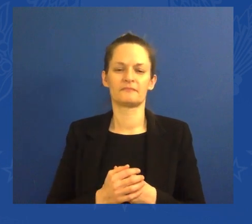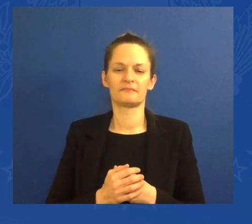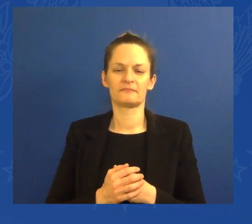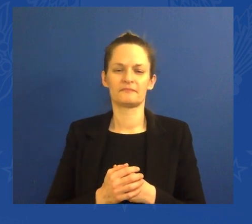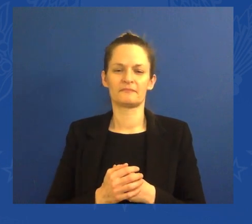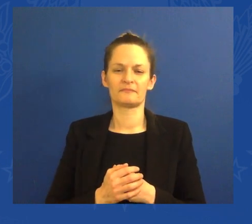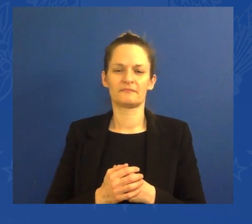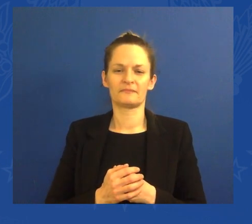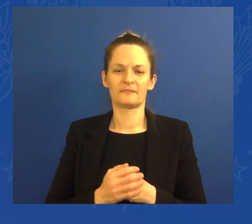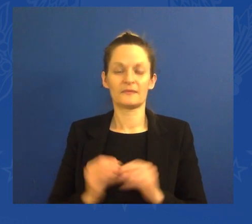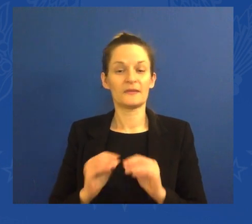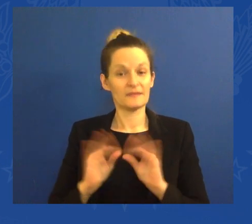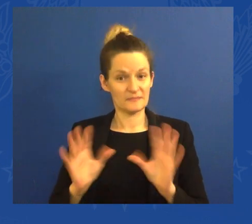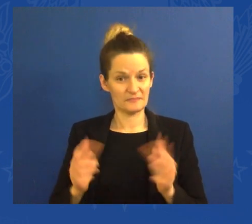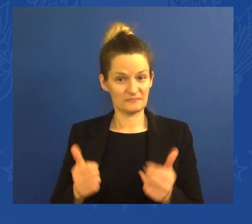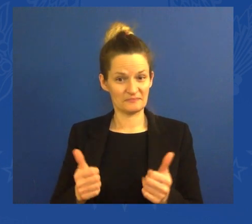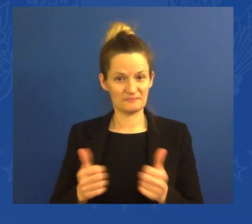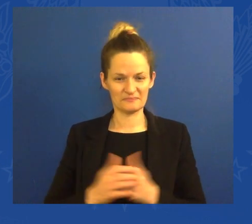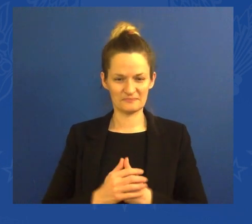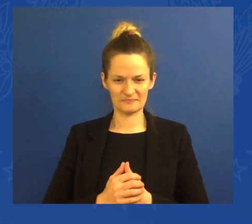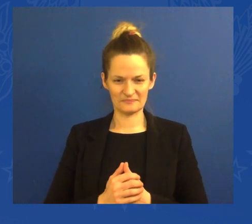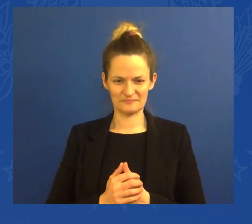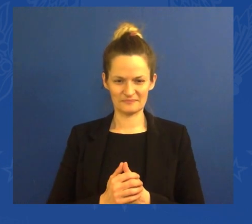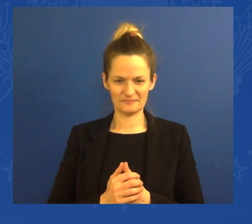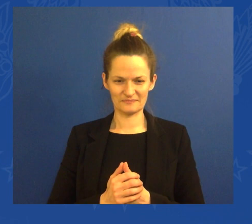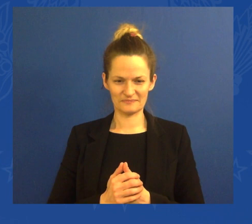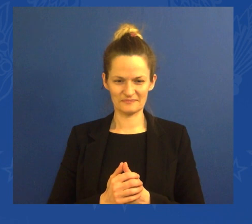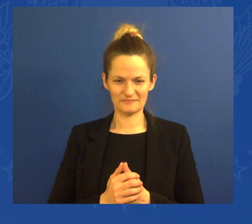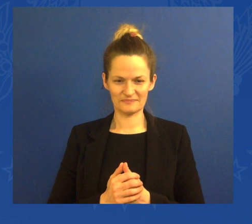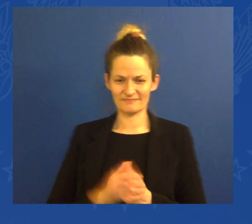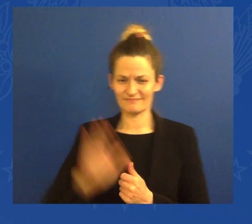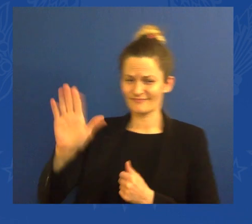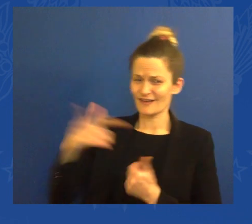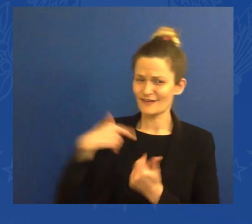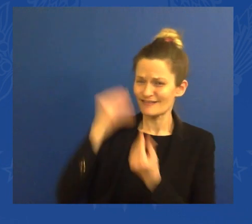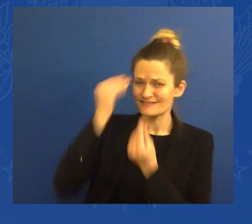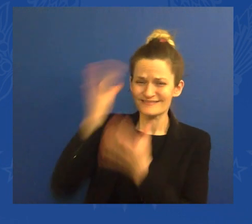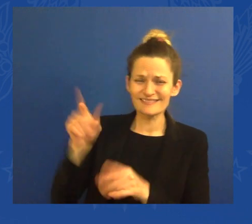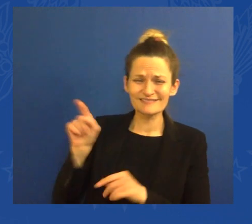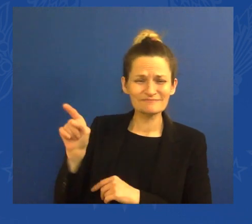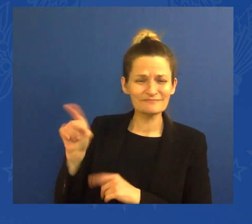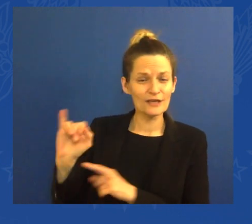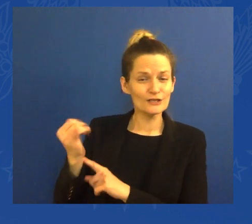When Jill and I met and fell in love, she let me know her favorite day